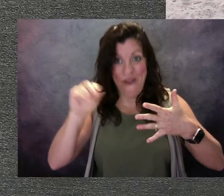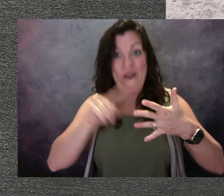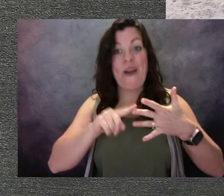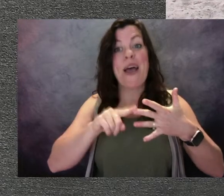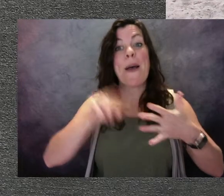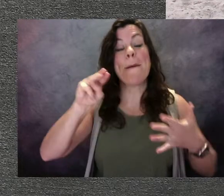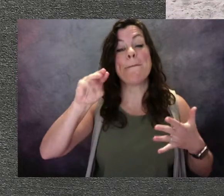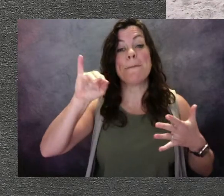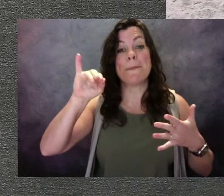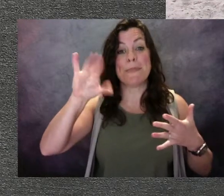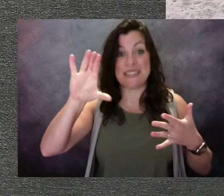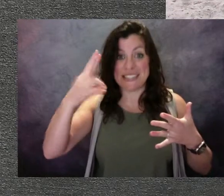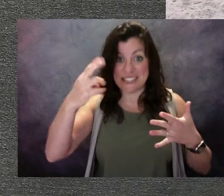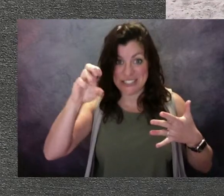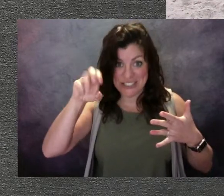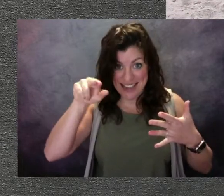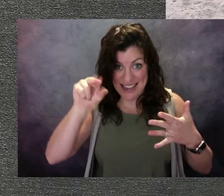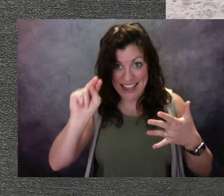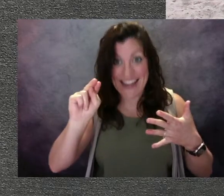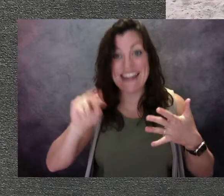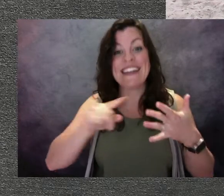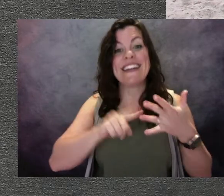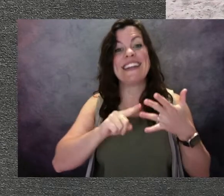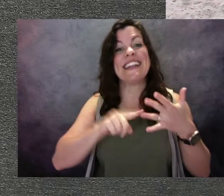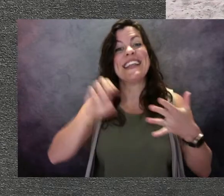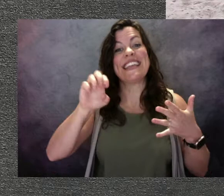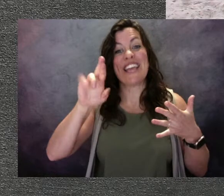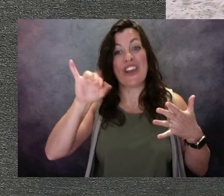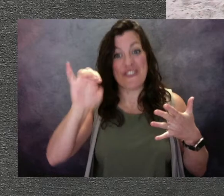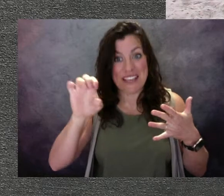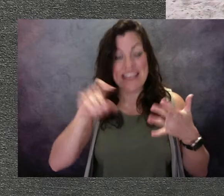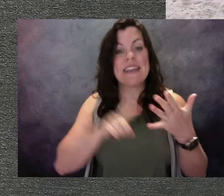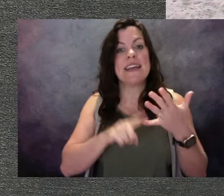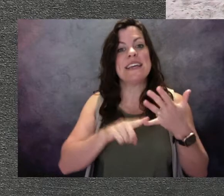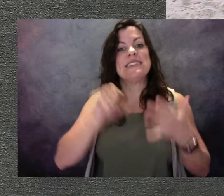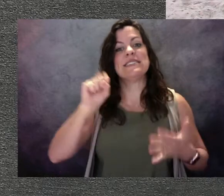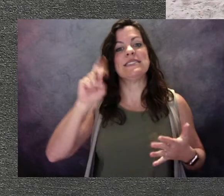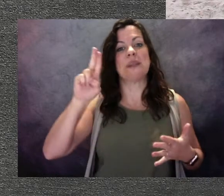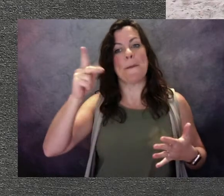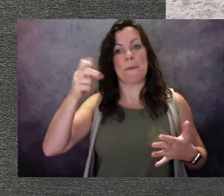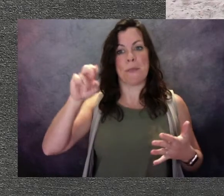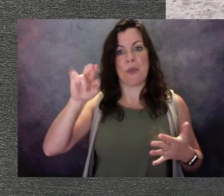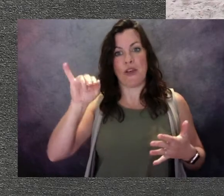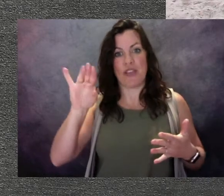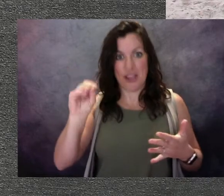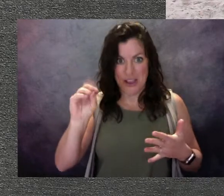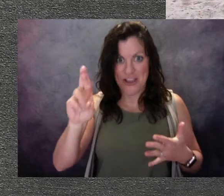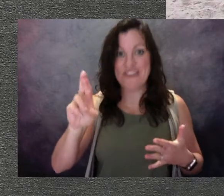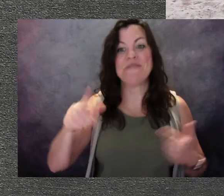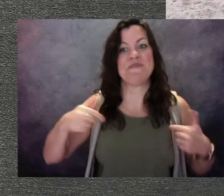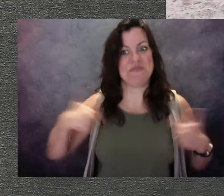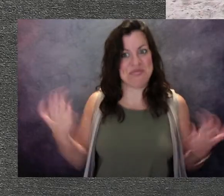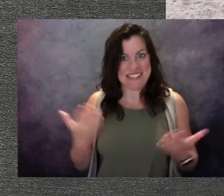Lake Erie and Lake Superior. I'm here in Lake Erie and I wanna share a story with you that tells you